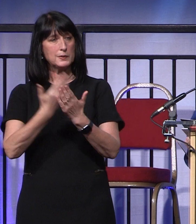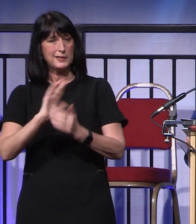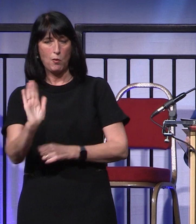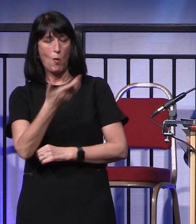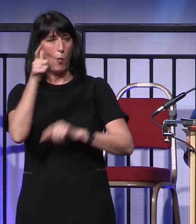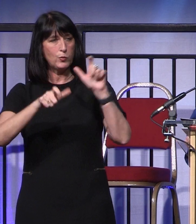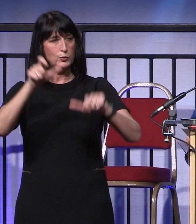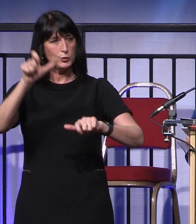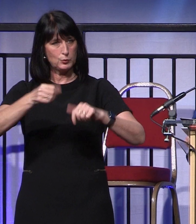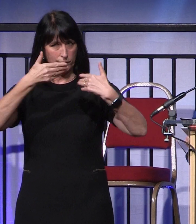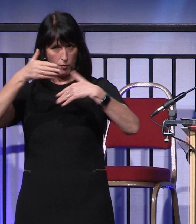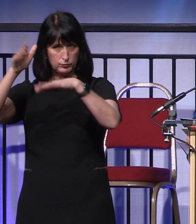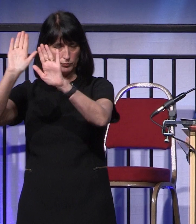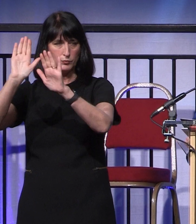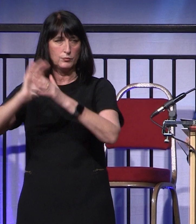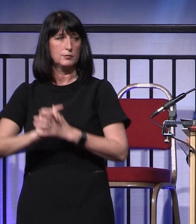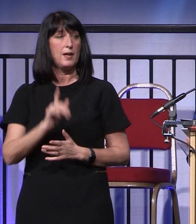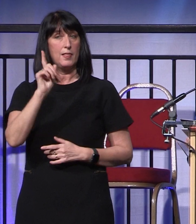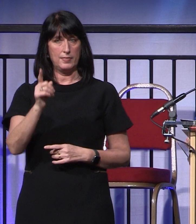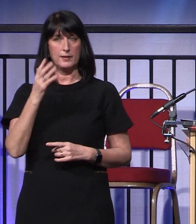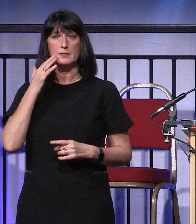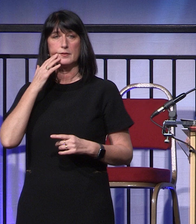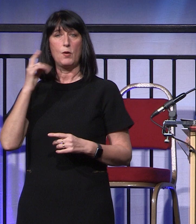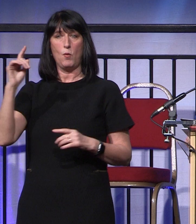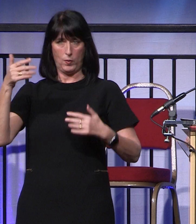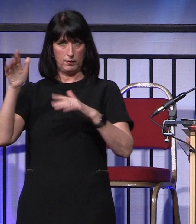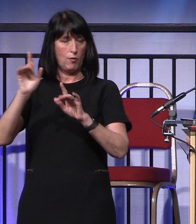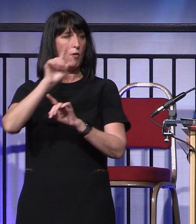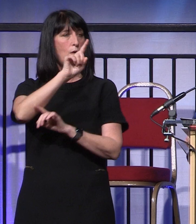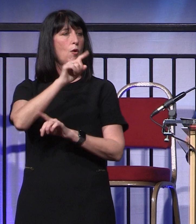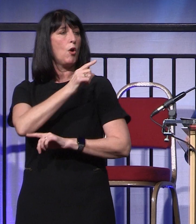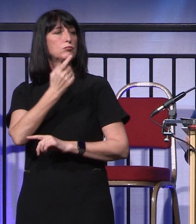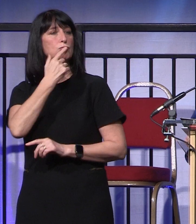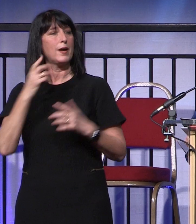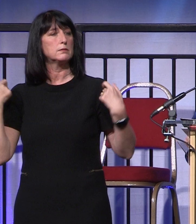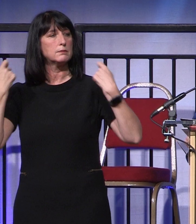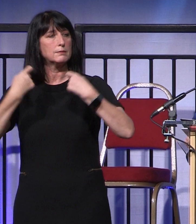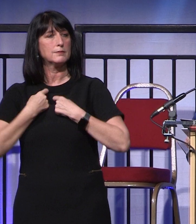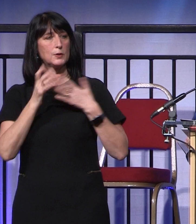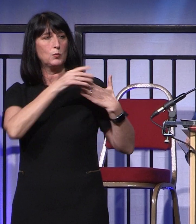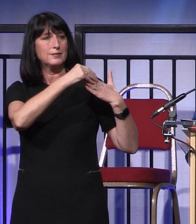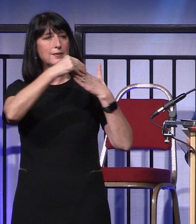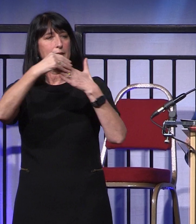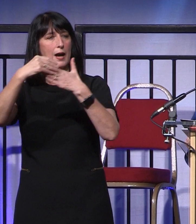you will then be guided by the ushers to rejoin your graduates in foster building